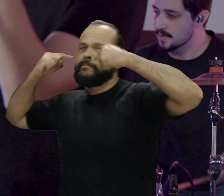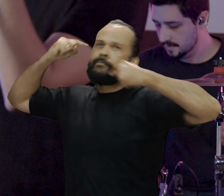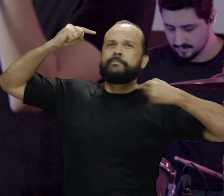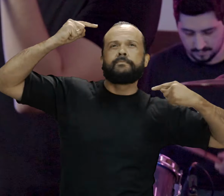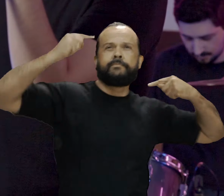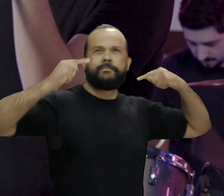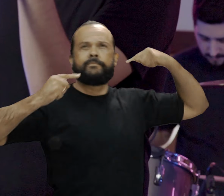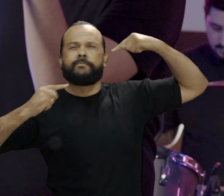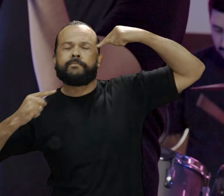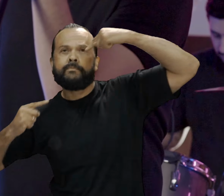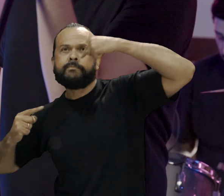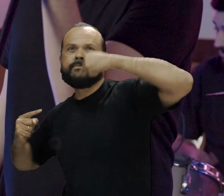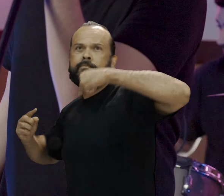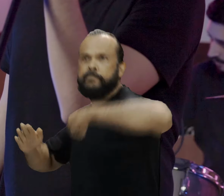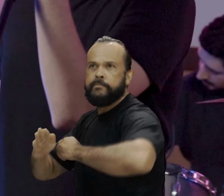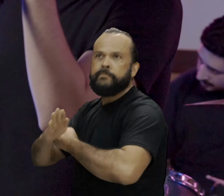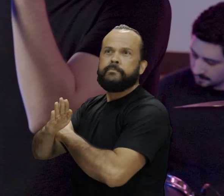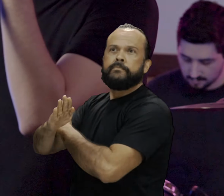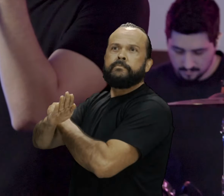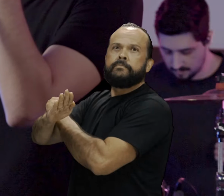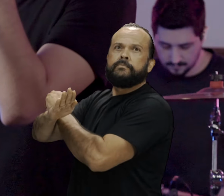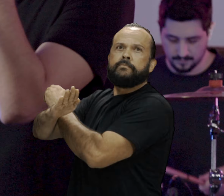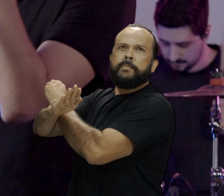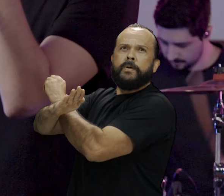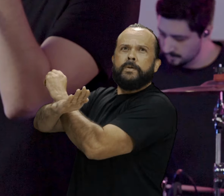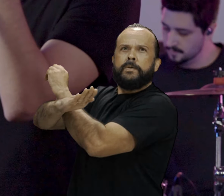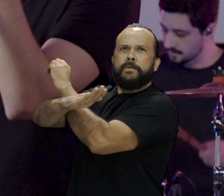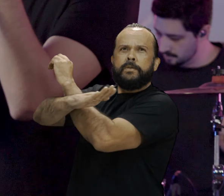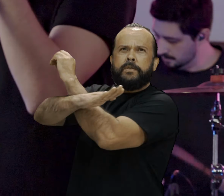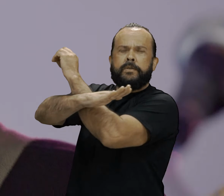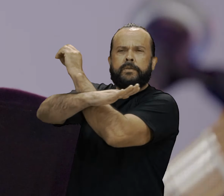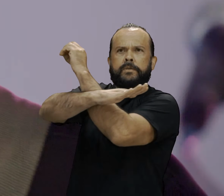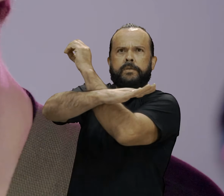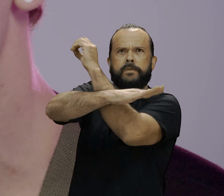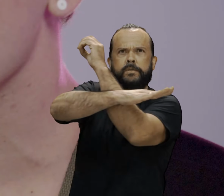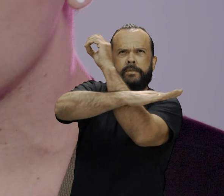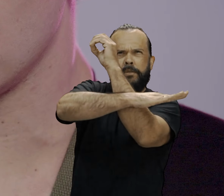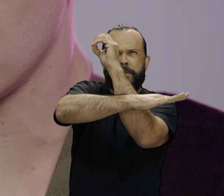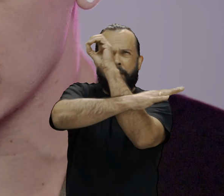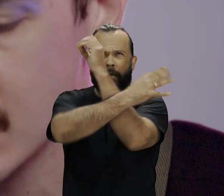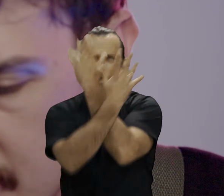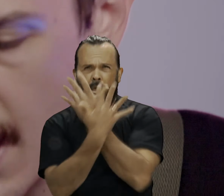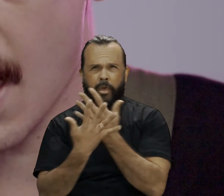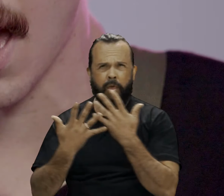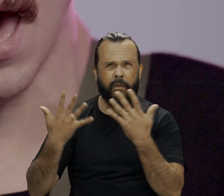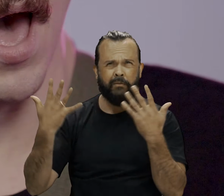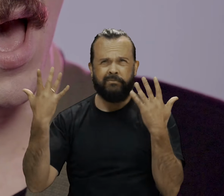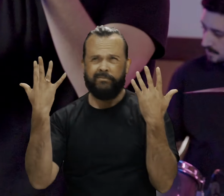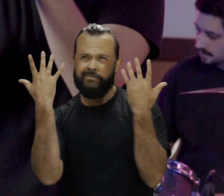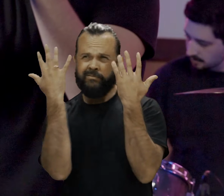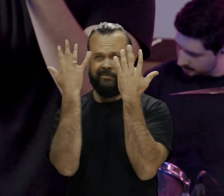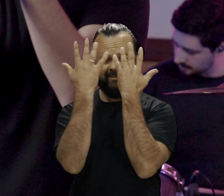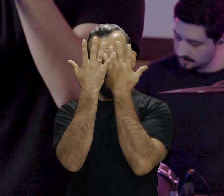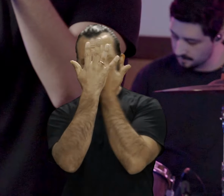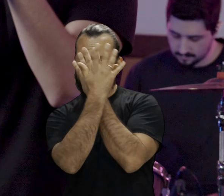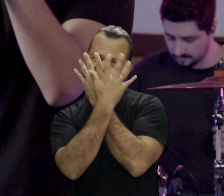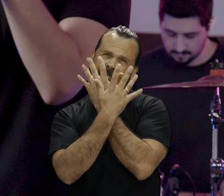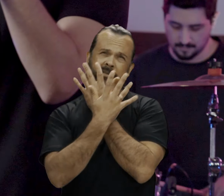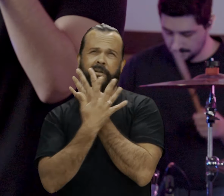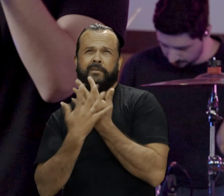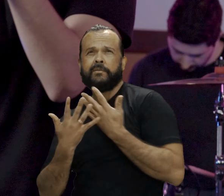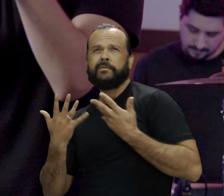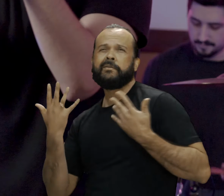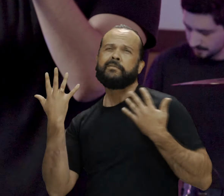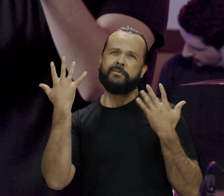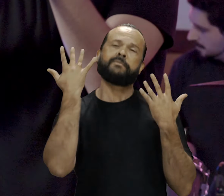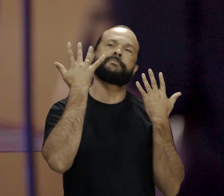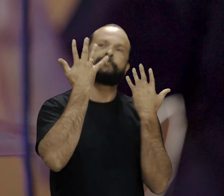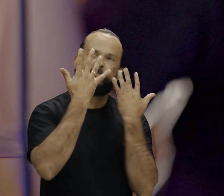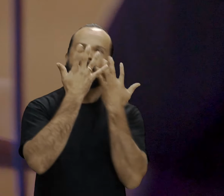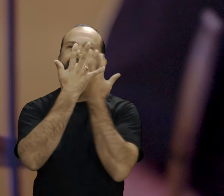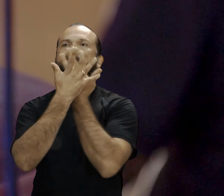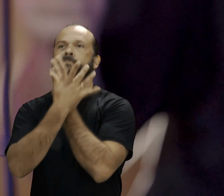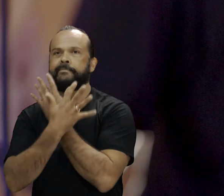The day dawned gray